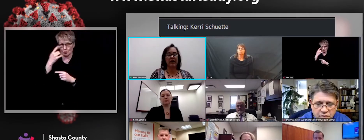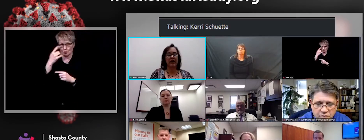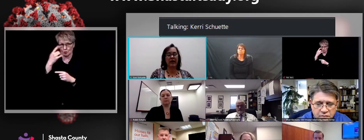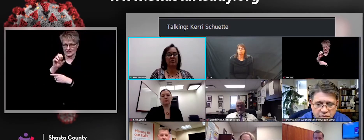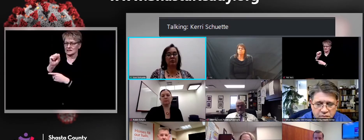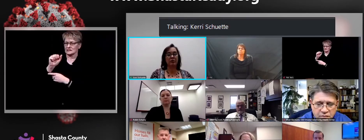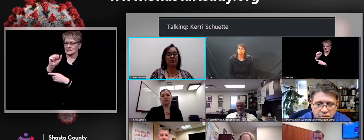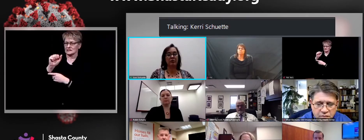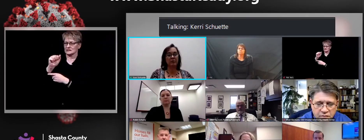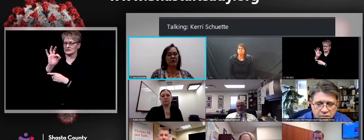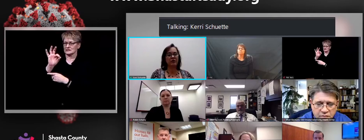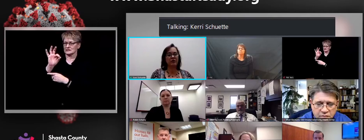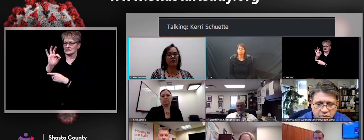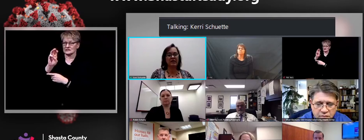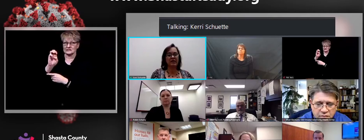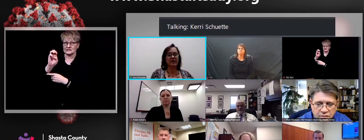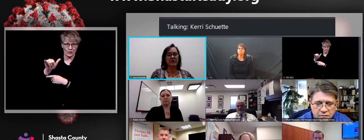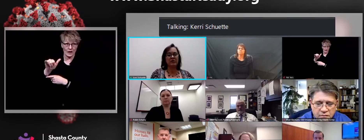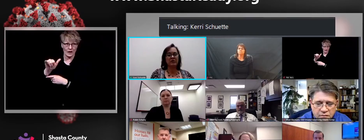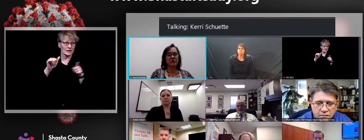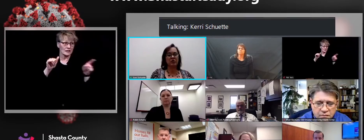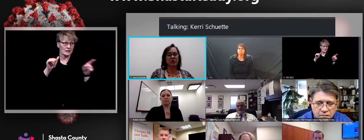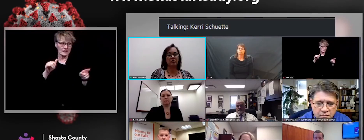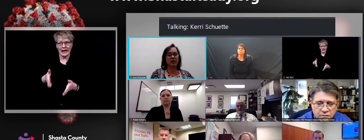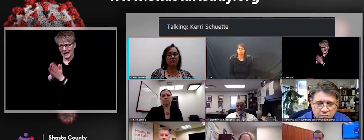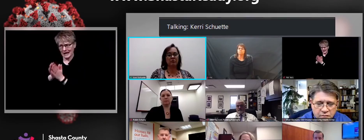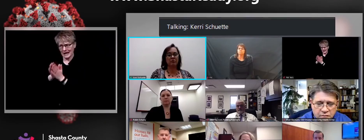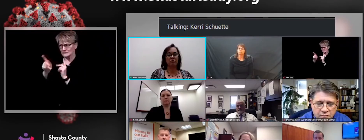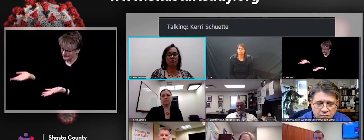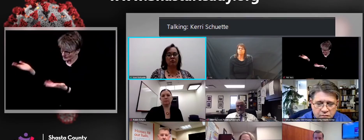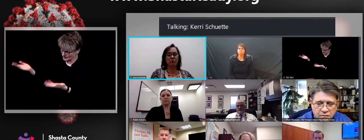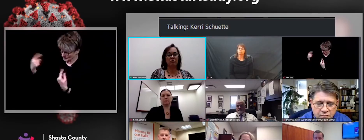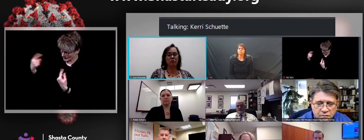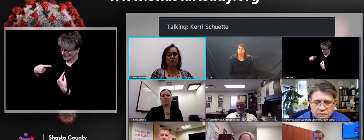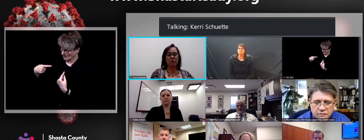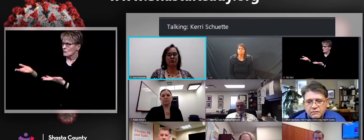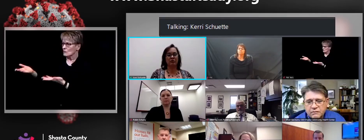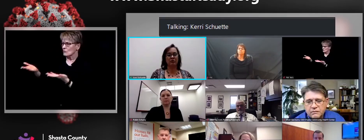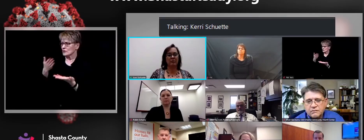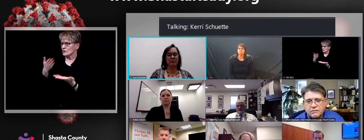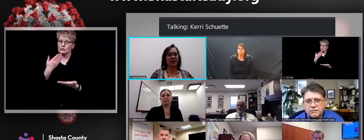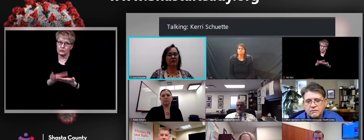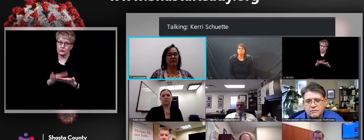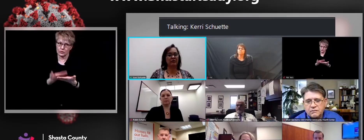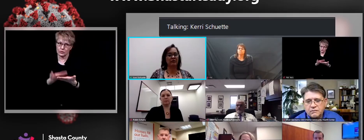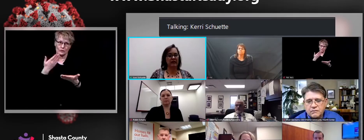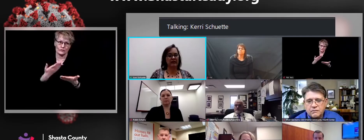people to bring proof of eligibility. So we would not recommend that people jump out of line and